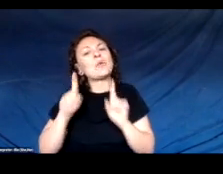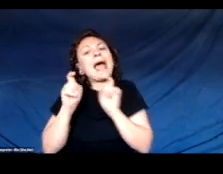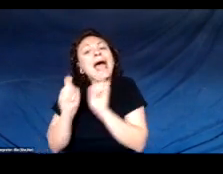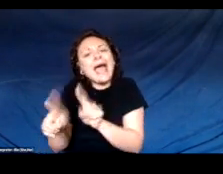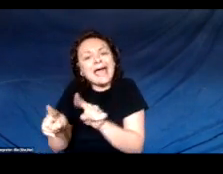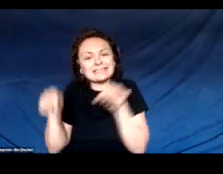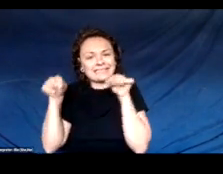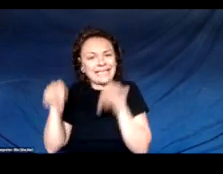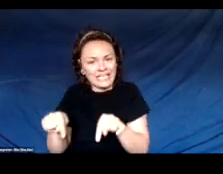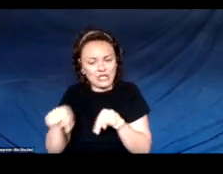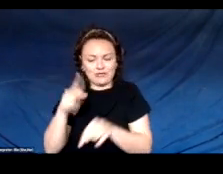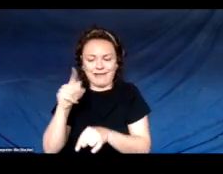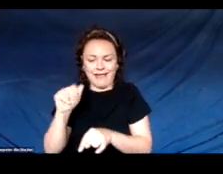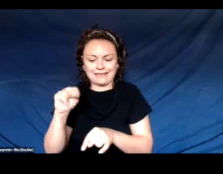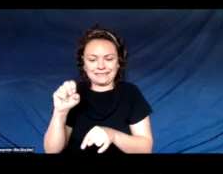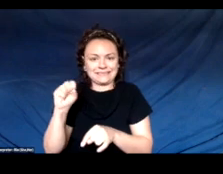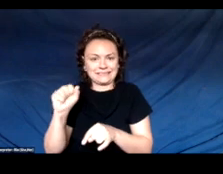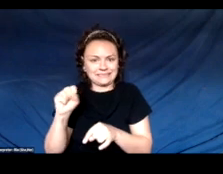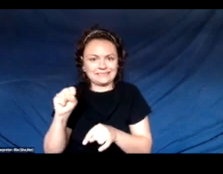Is there wheelchair access?